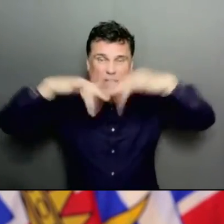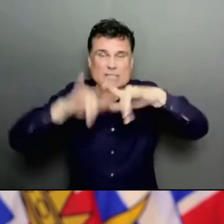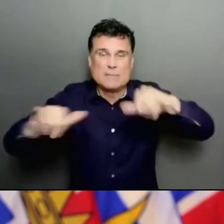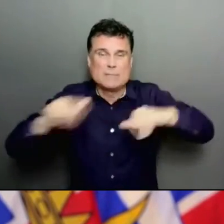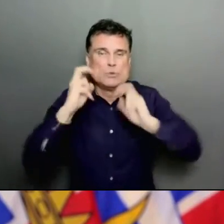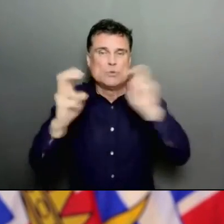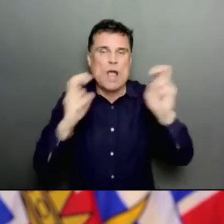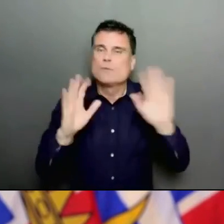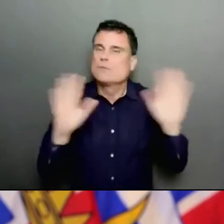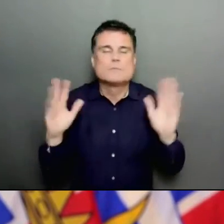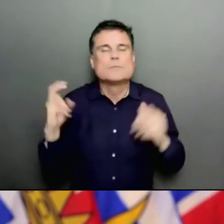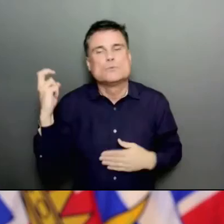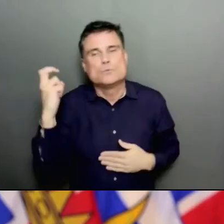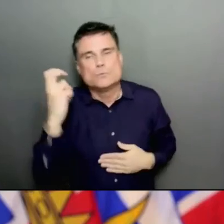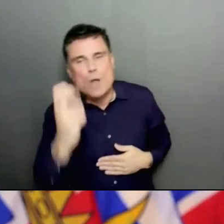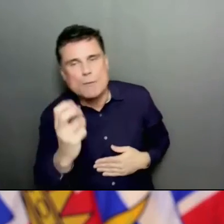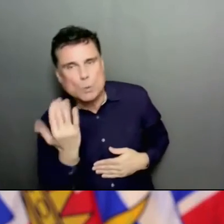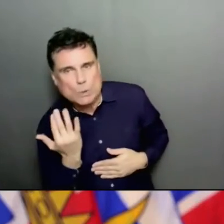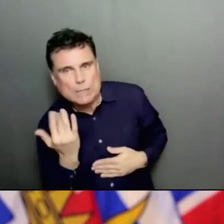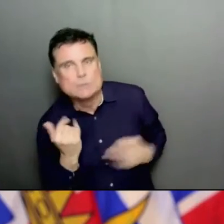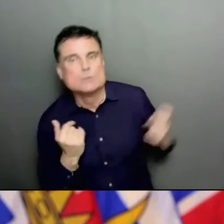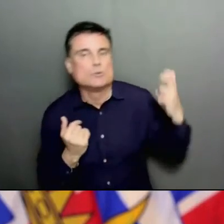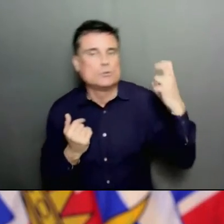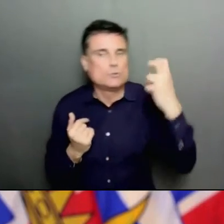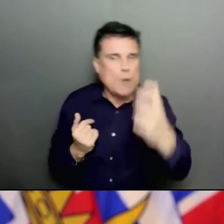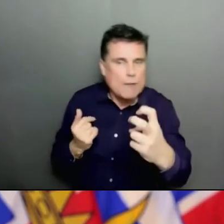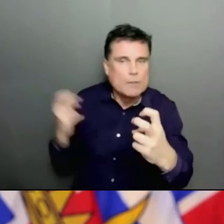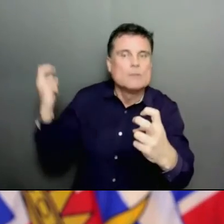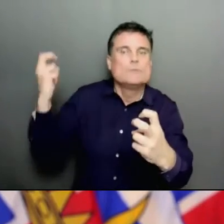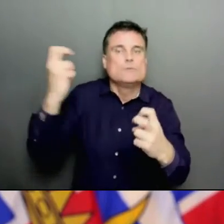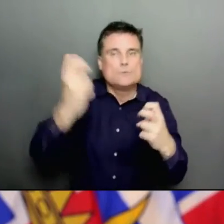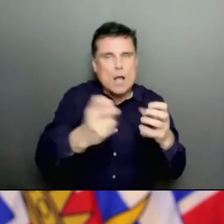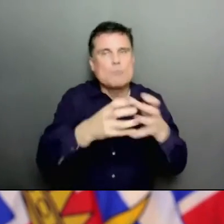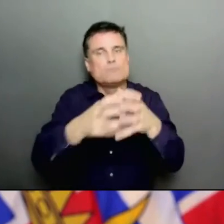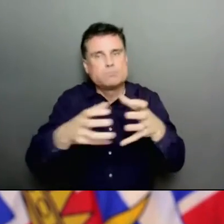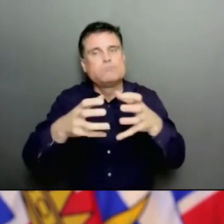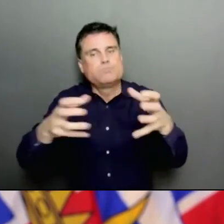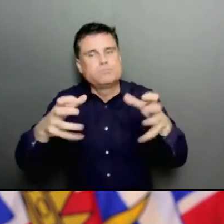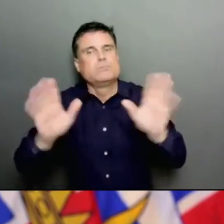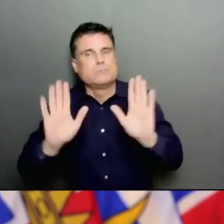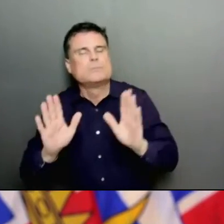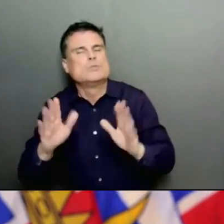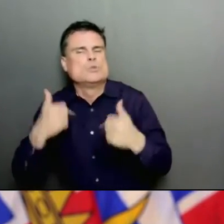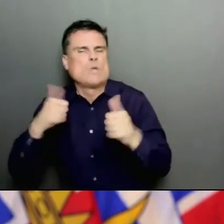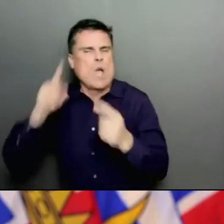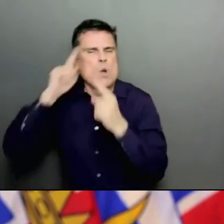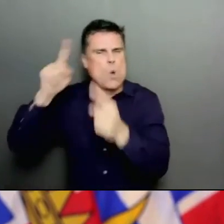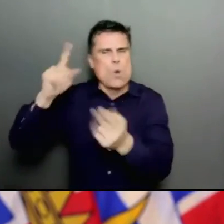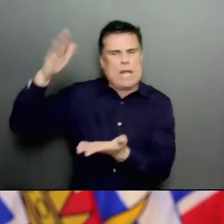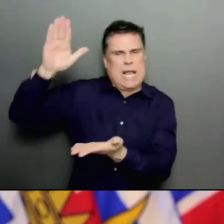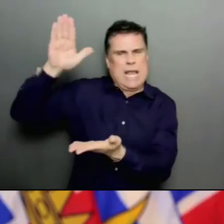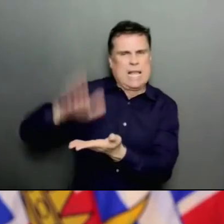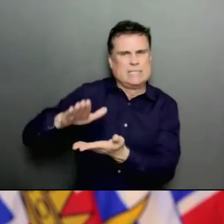are in the North. Right now now, we know that Northern Health is stretched both degree a public health